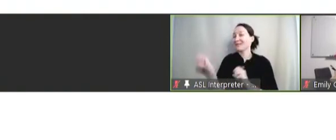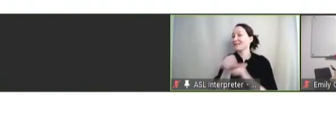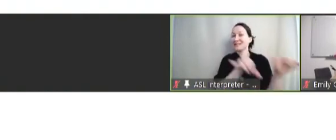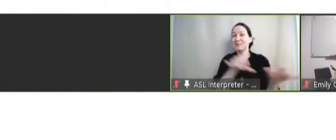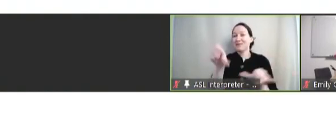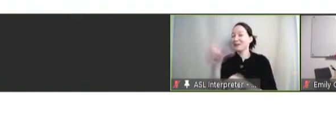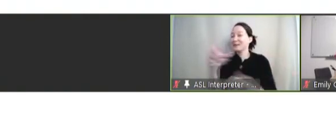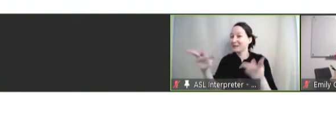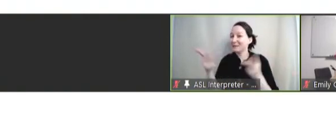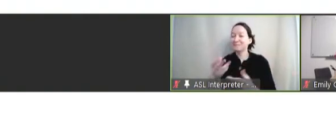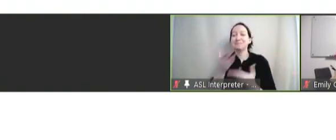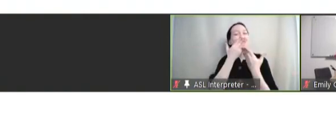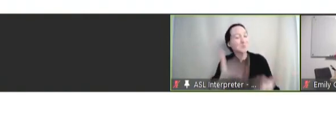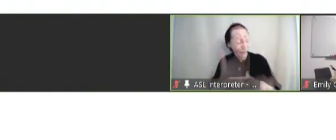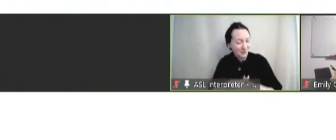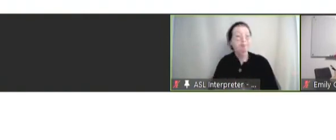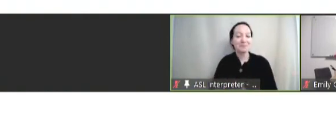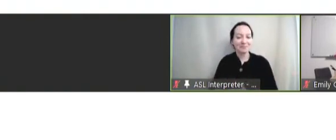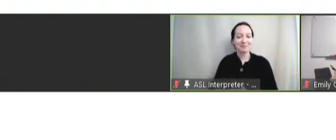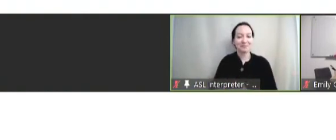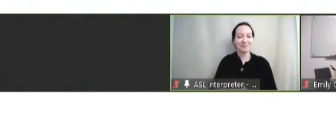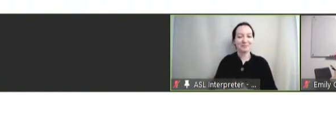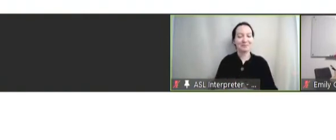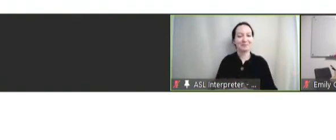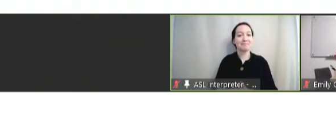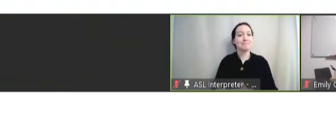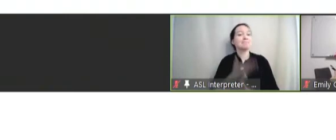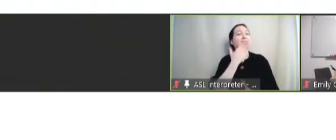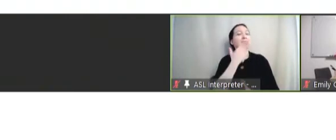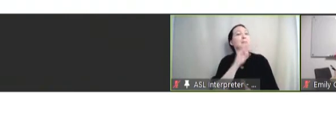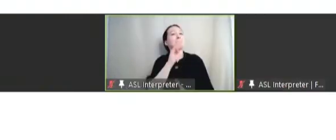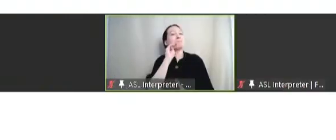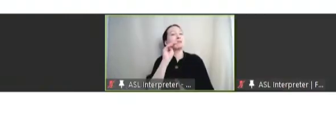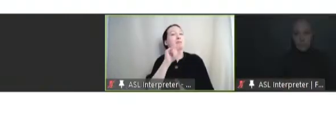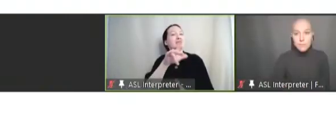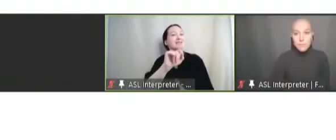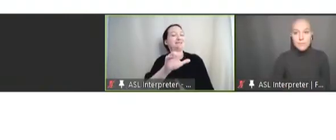Robert Hopkins: Thank you, Ms. Martin. Very helpful presentation.